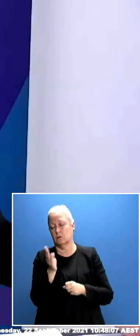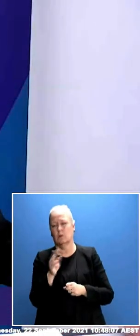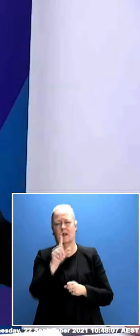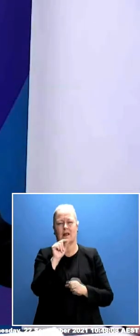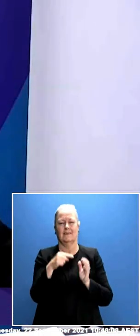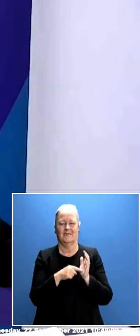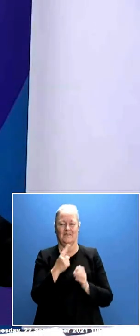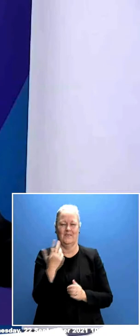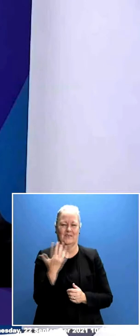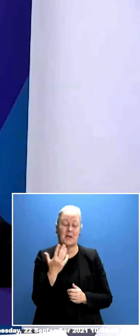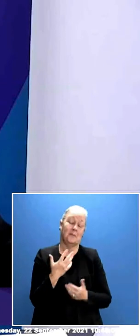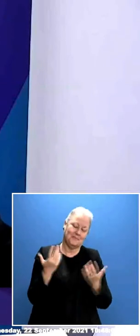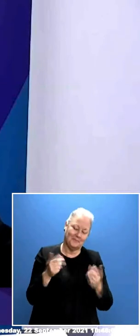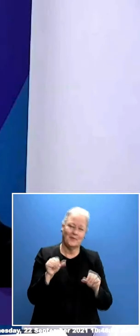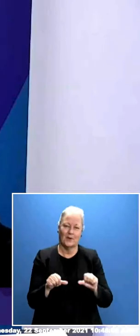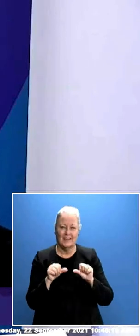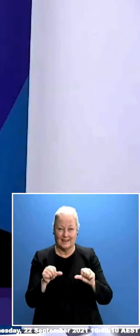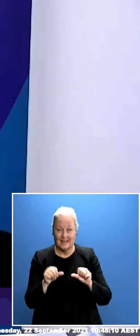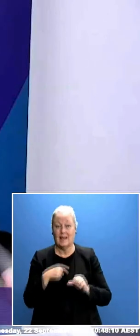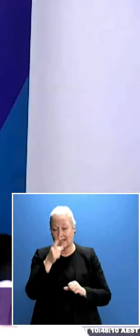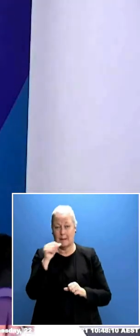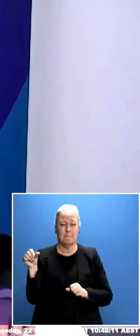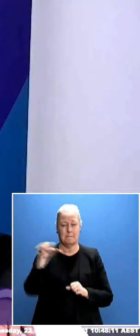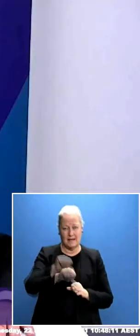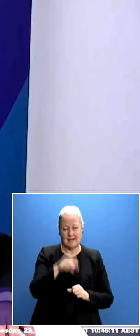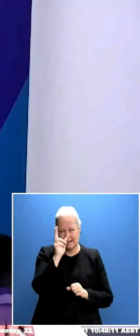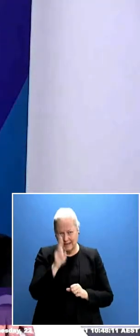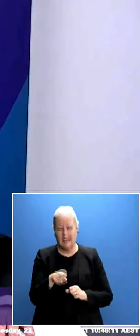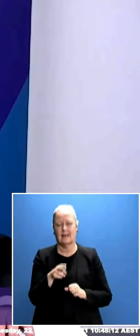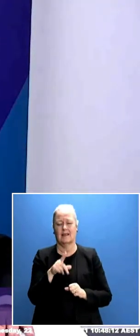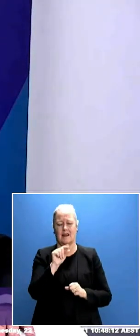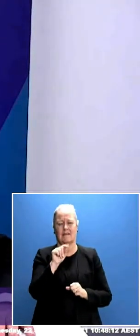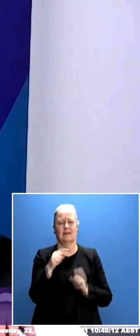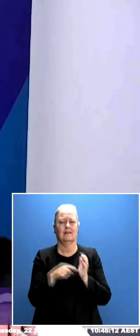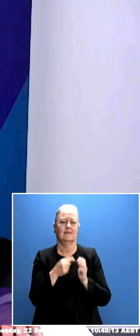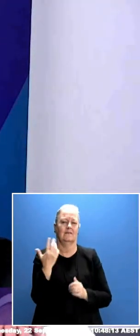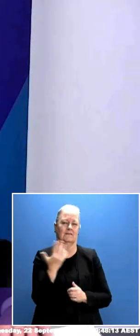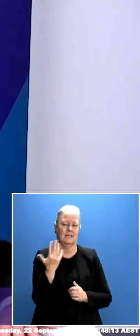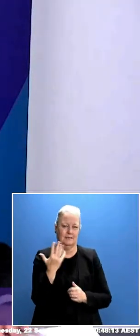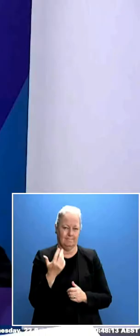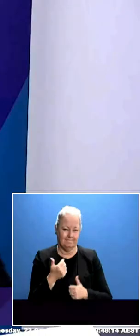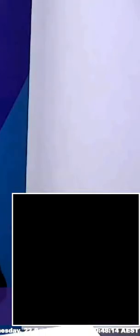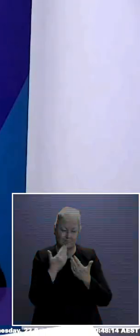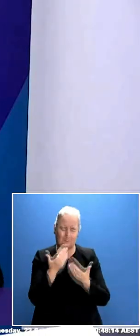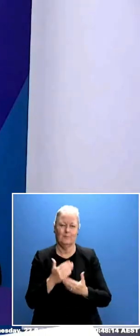Okay. We'll resume at 11:15, Australian Eastern Standard Time. Thank you.